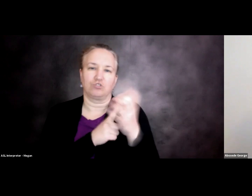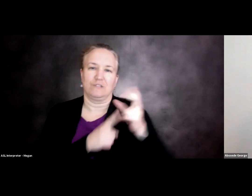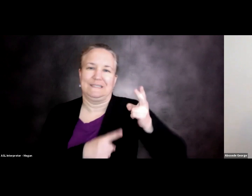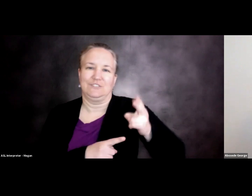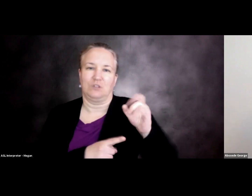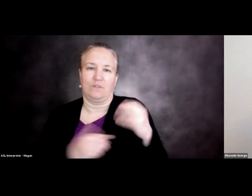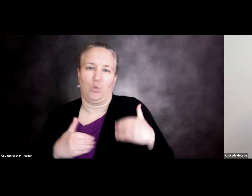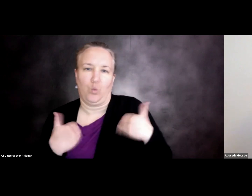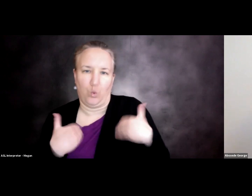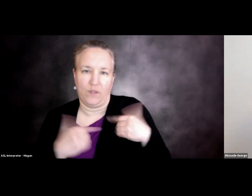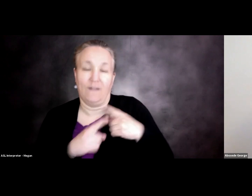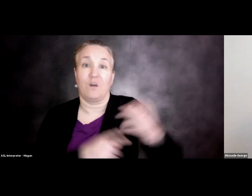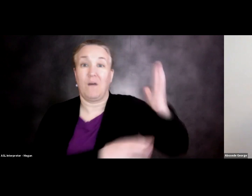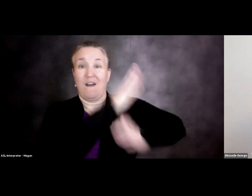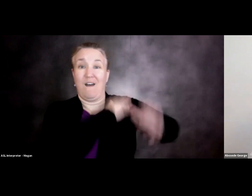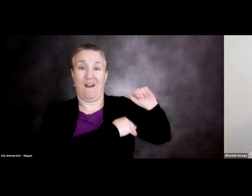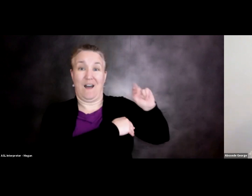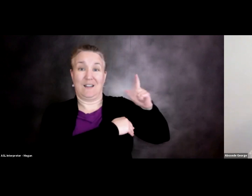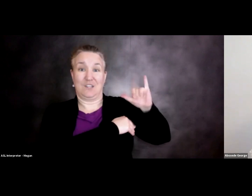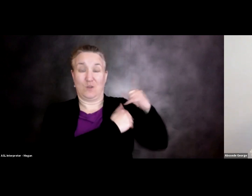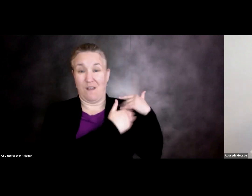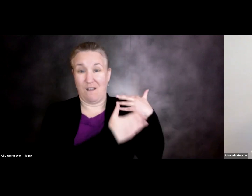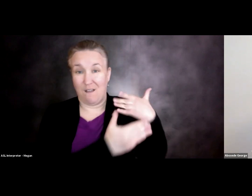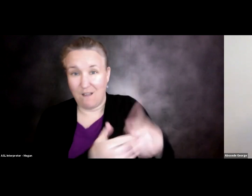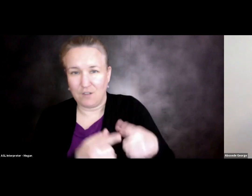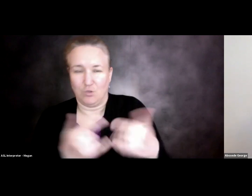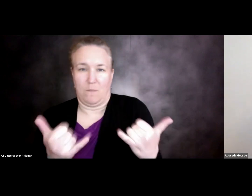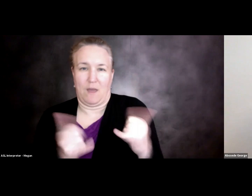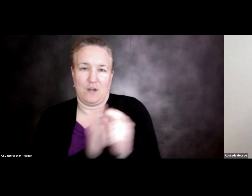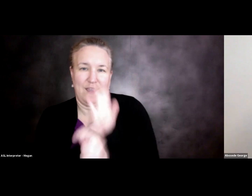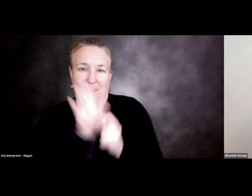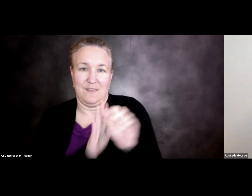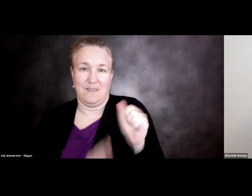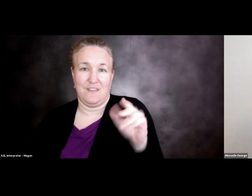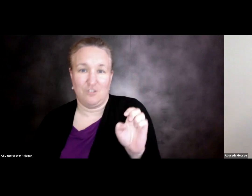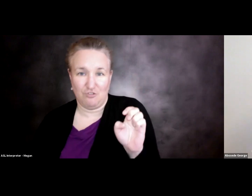From Antiquity to the Modern Age. Each of the six volumes in this project